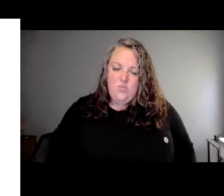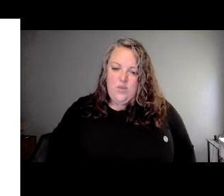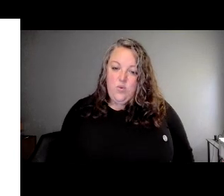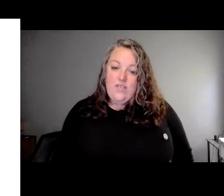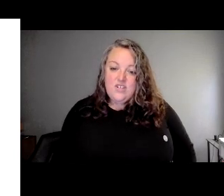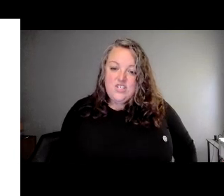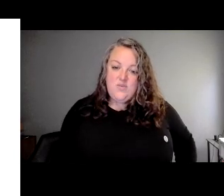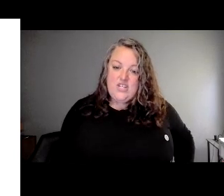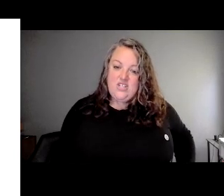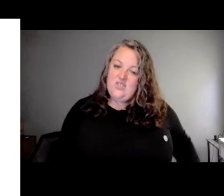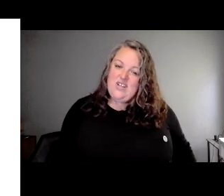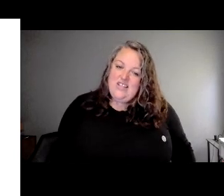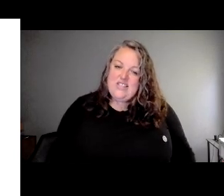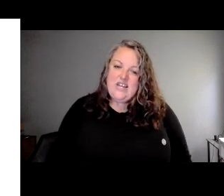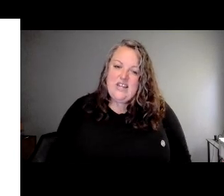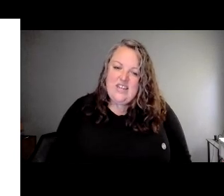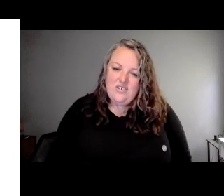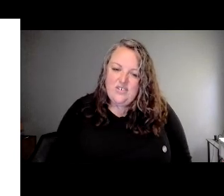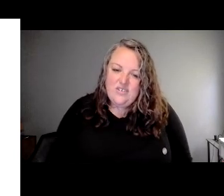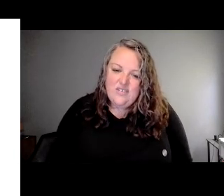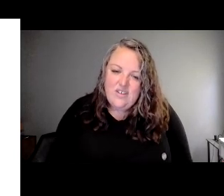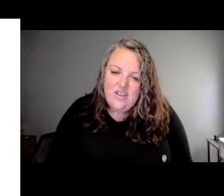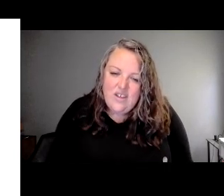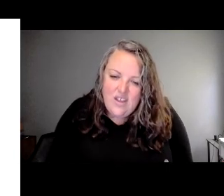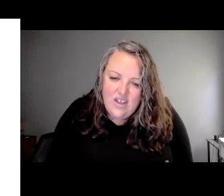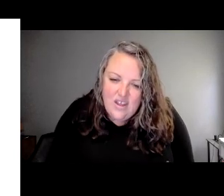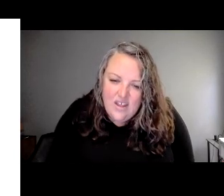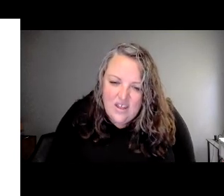with with weather situations, right, that's not ideal. [Patricia Martin] No.